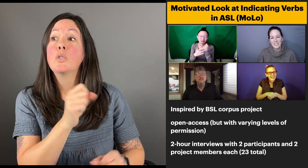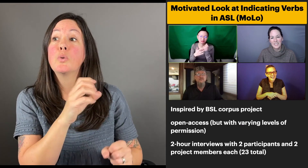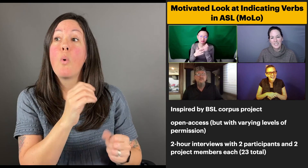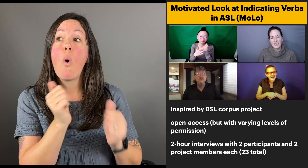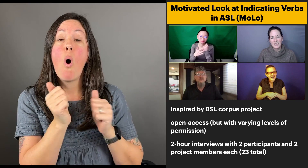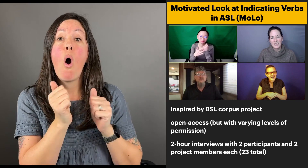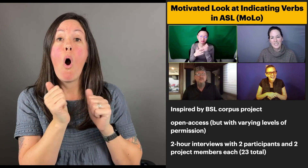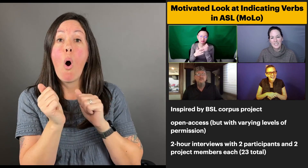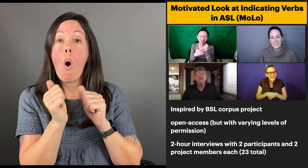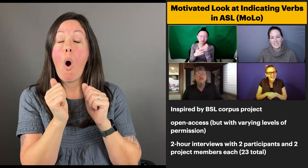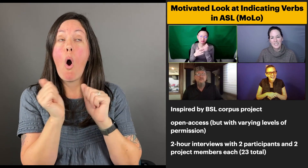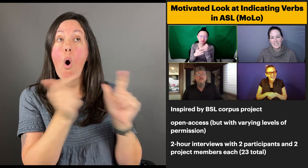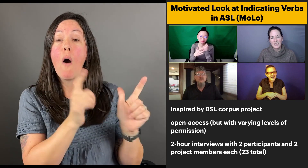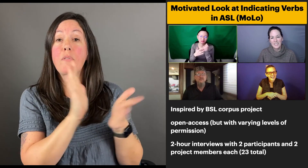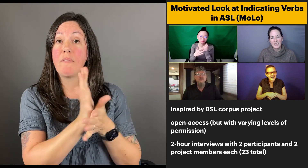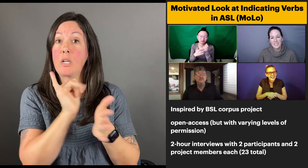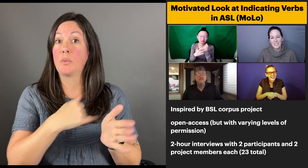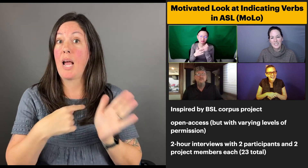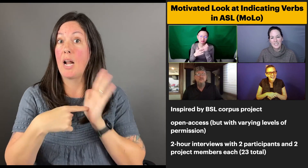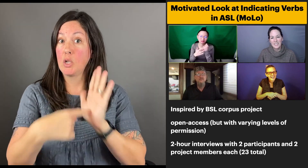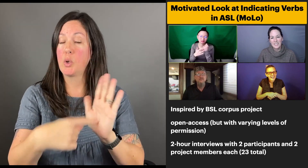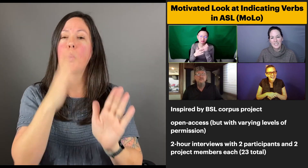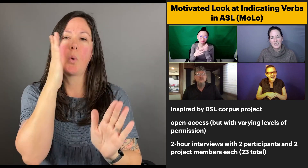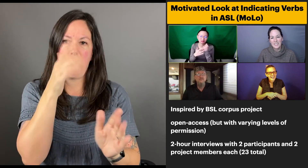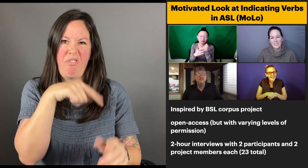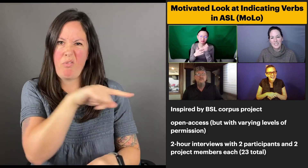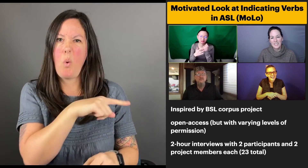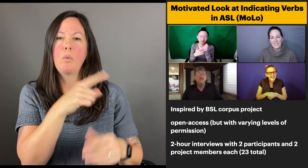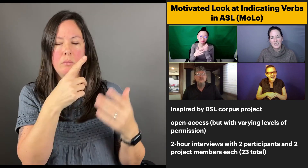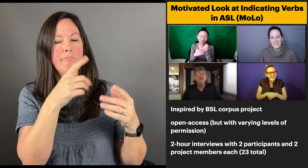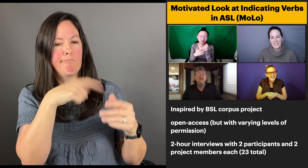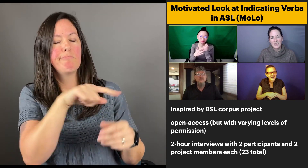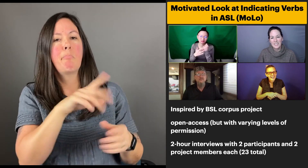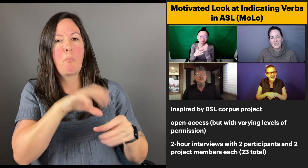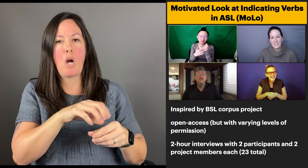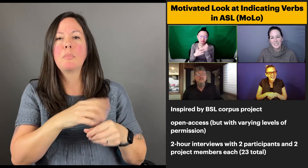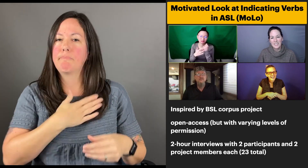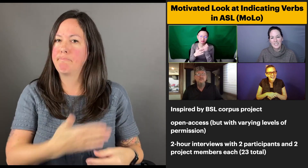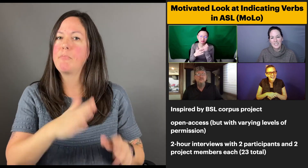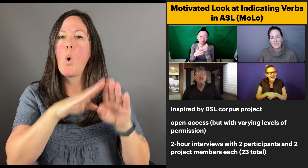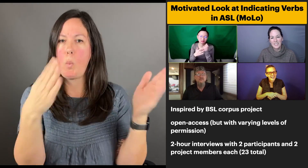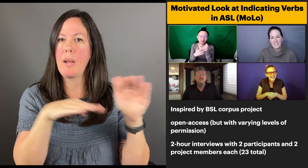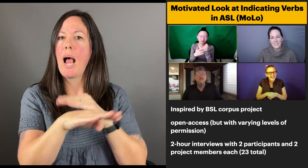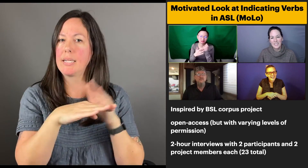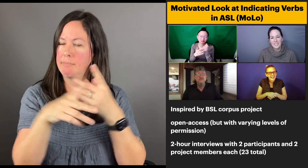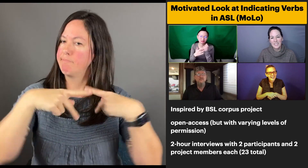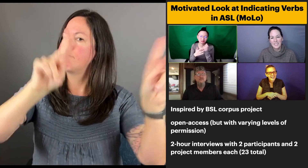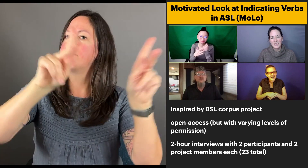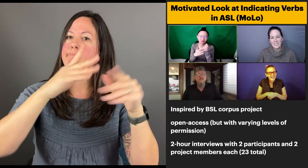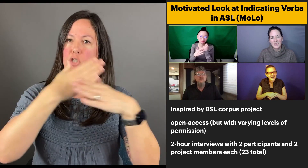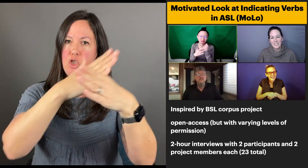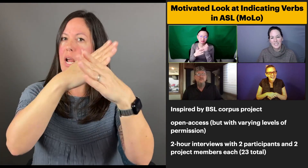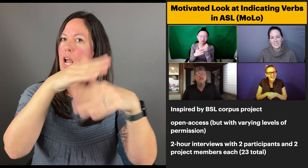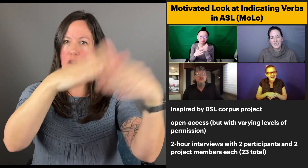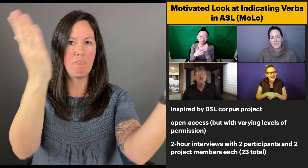Zoom here you can see all of the videos that we have um